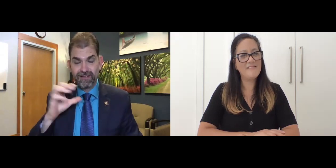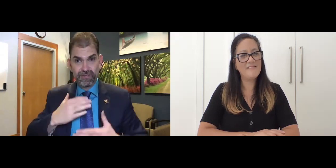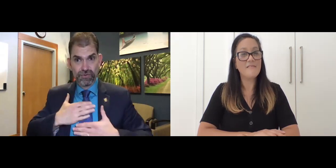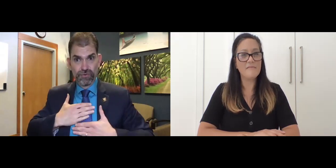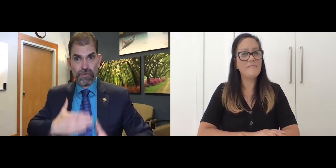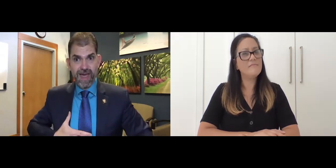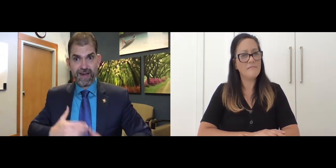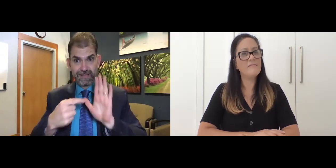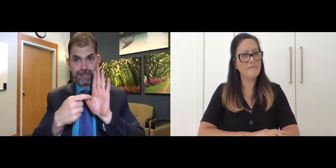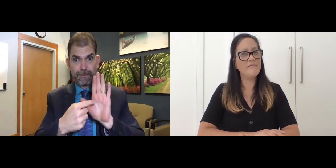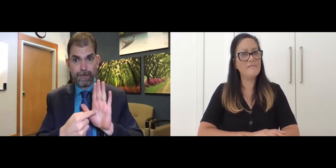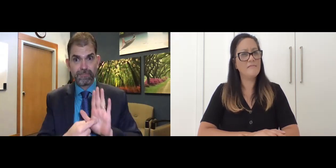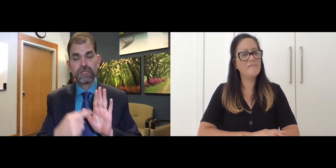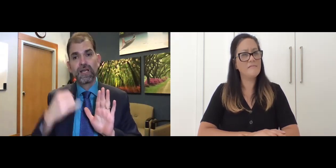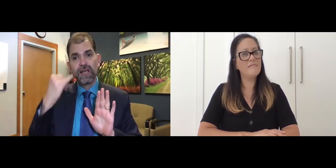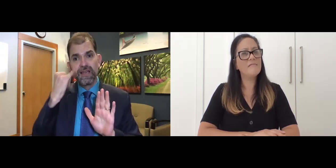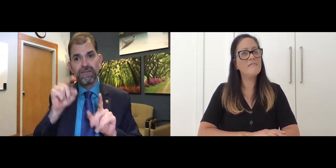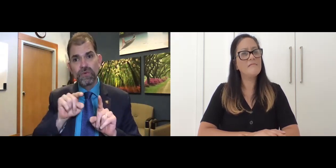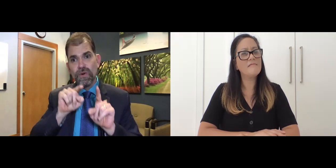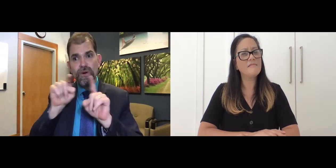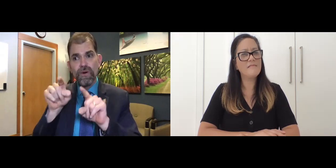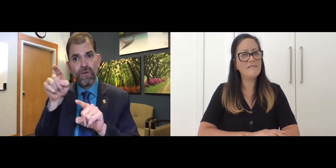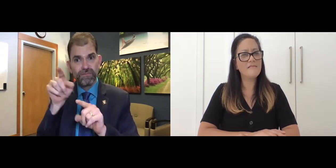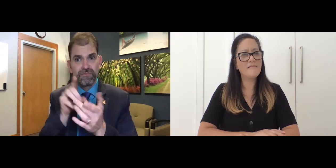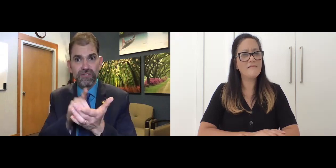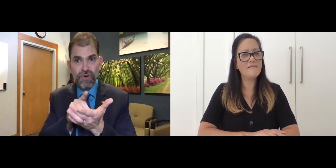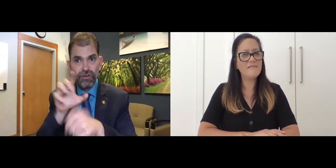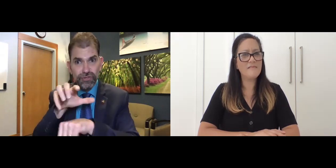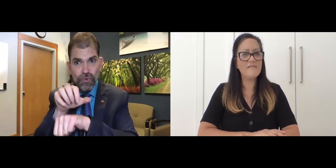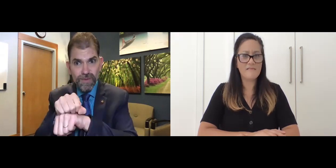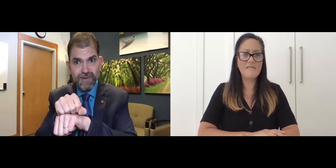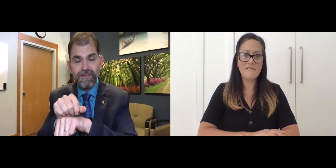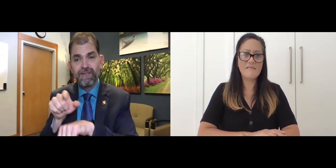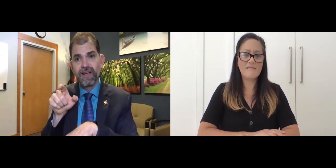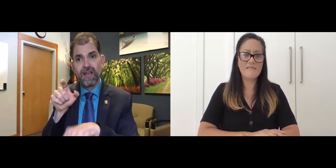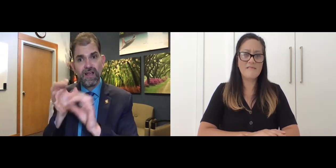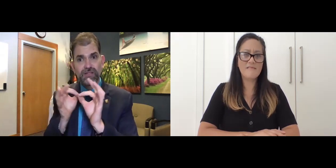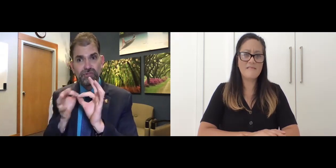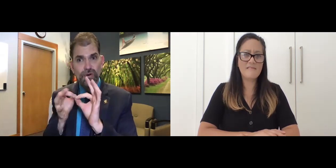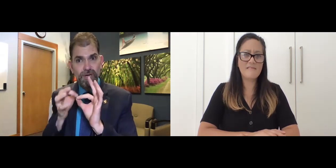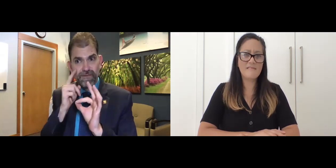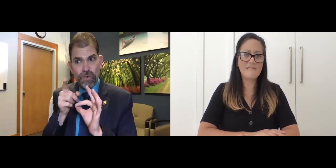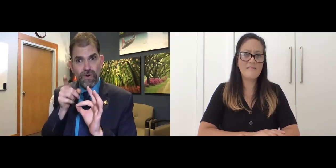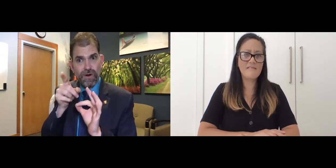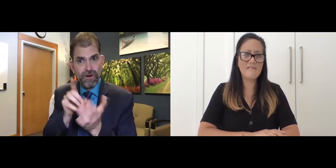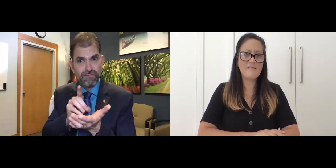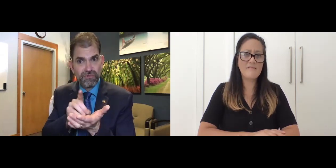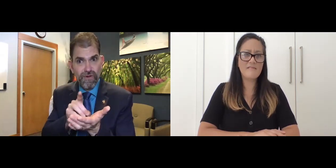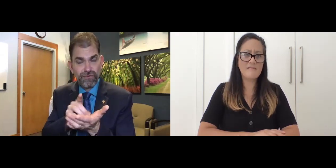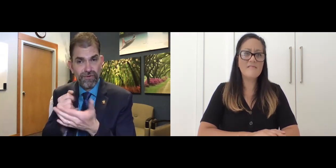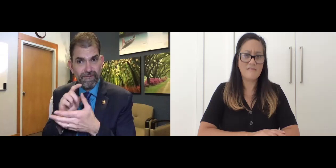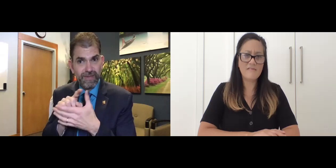with somatic examples. For example, when you go to a doctor's appointment